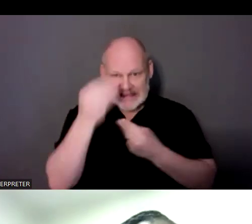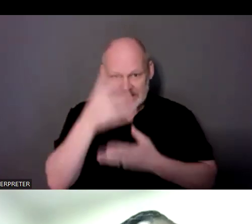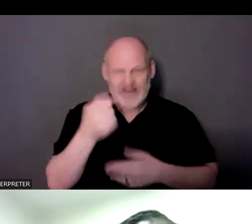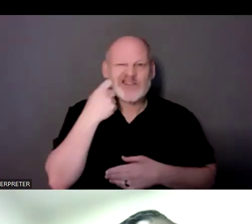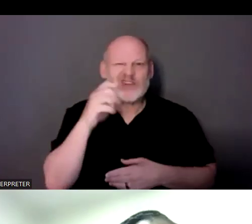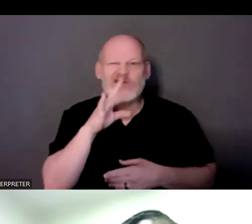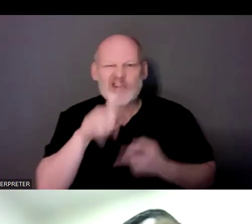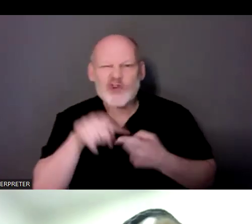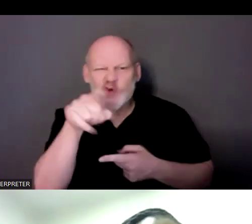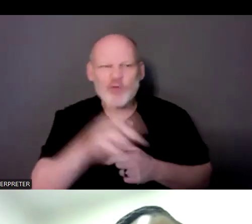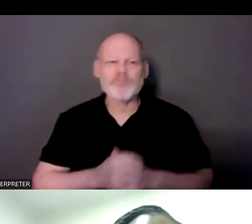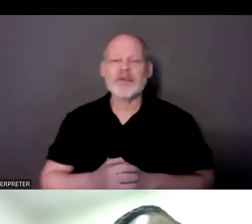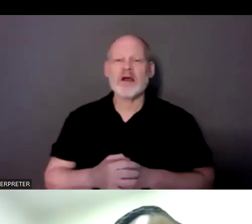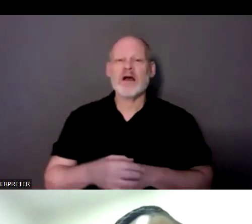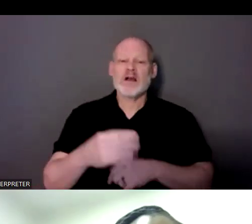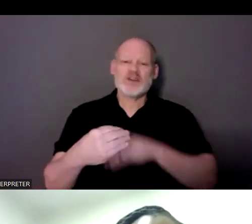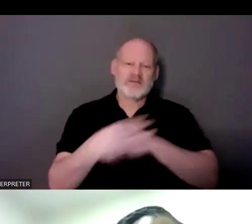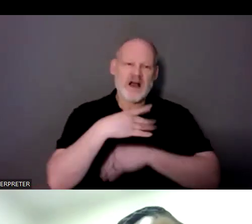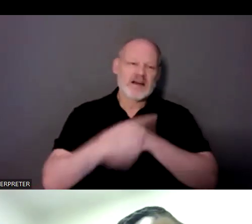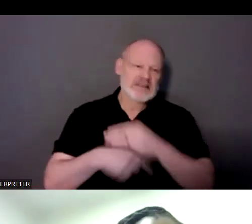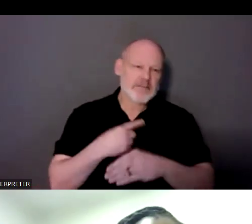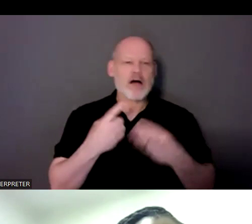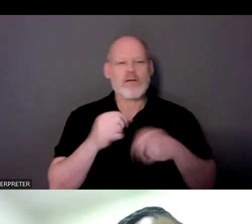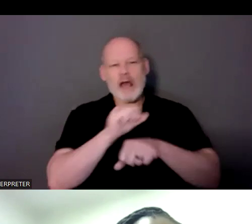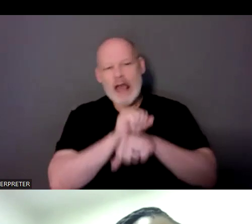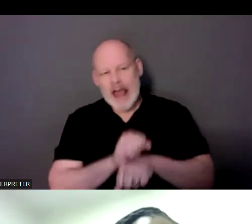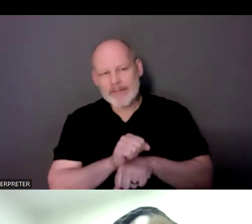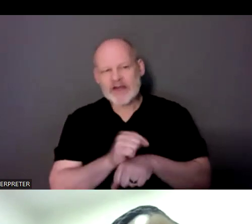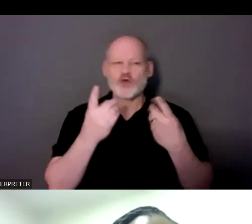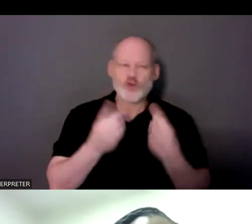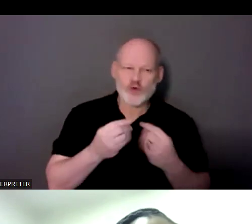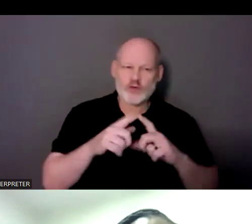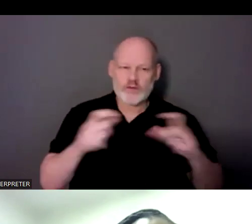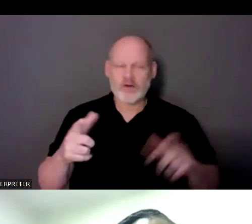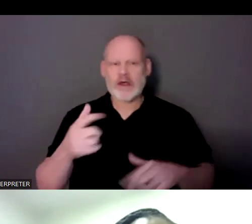playbooks and other stuff like that, and then I brought that back to a team that I had started to